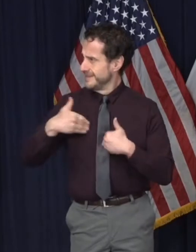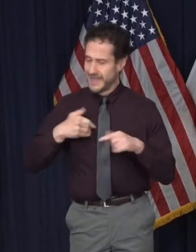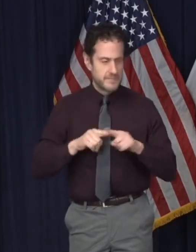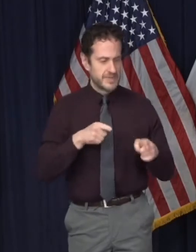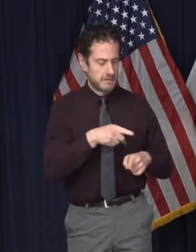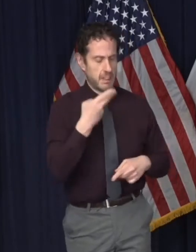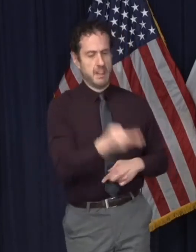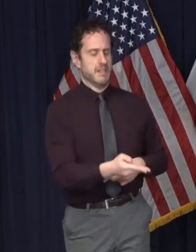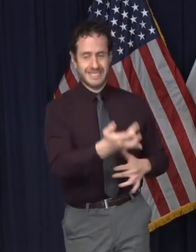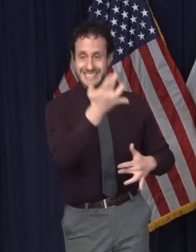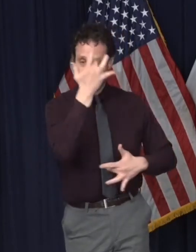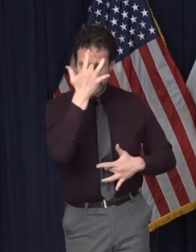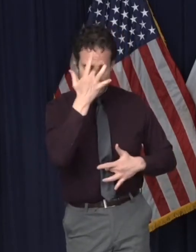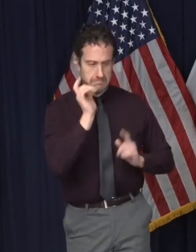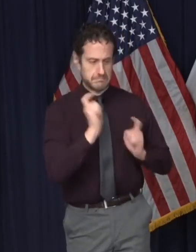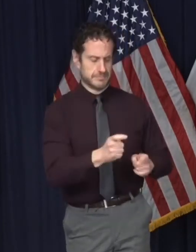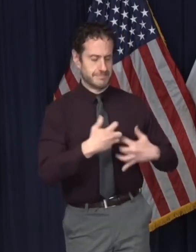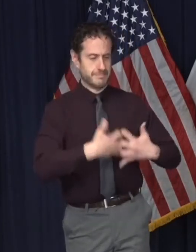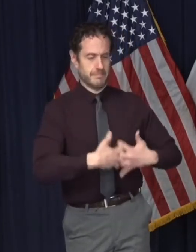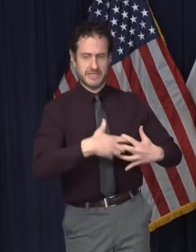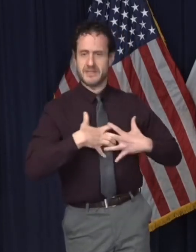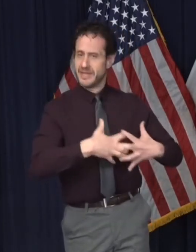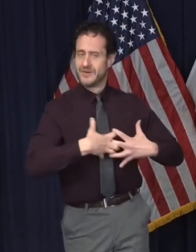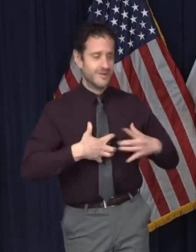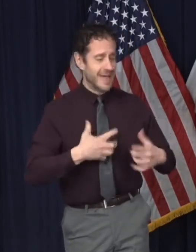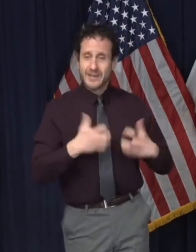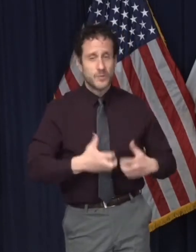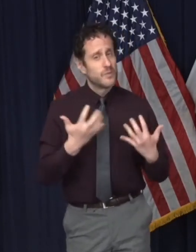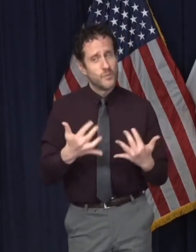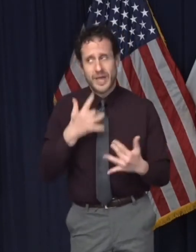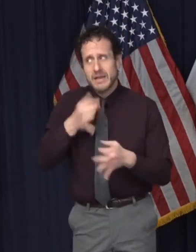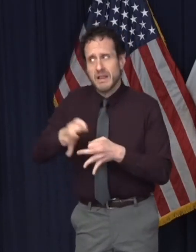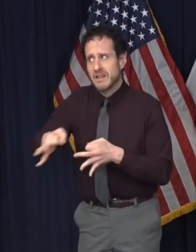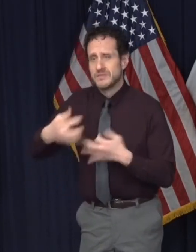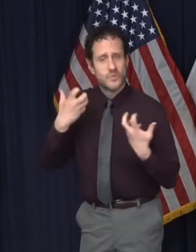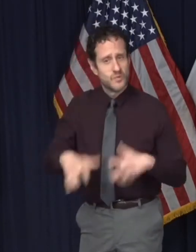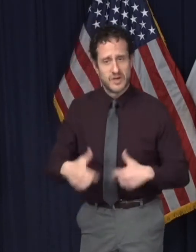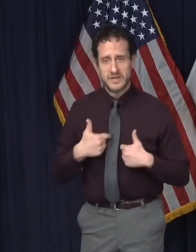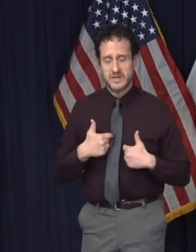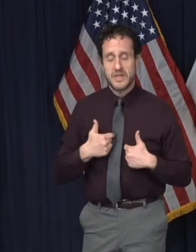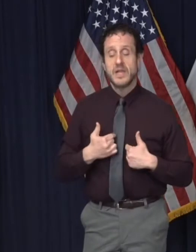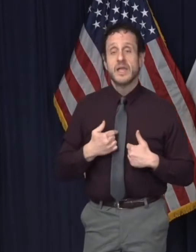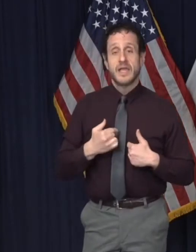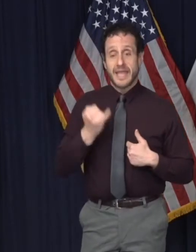THEIR TESTING RESULT. THAT'S JUST NOT A TIMELINE THAT I WANT TO BET ON.